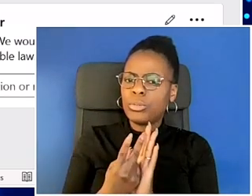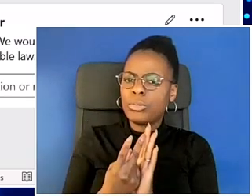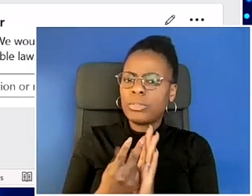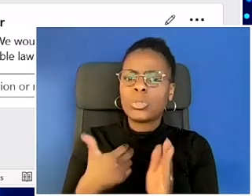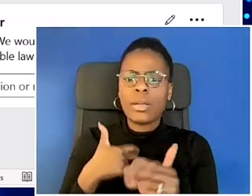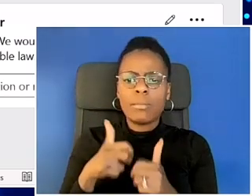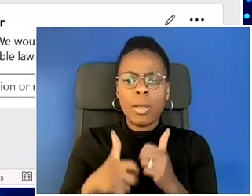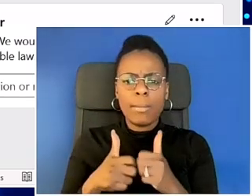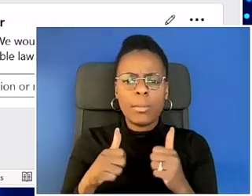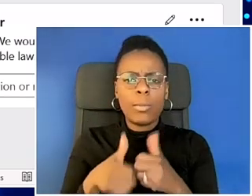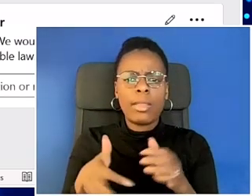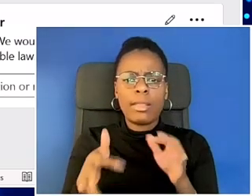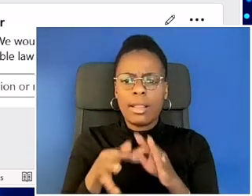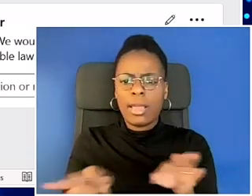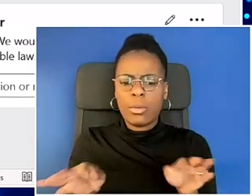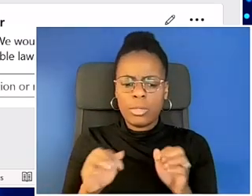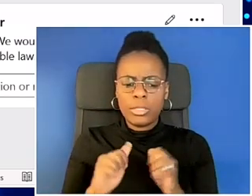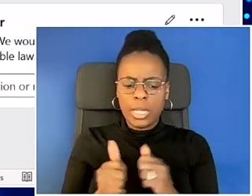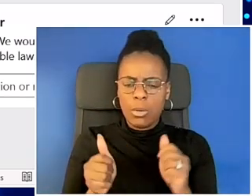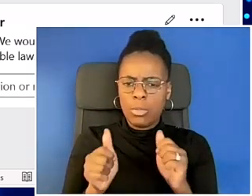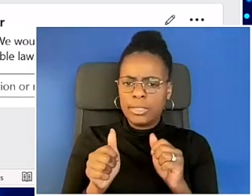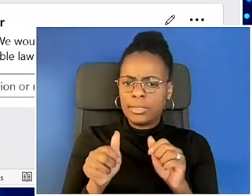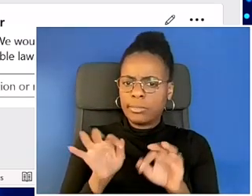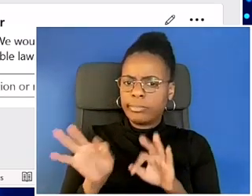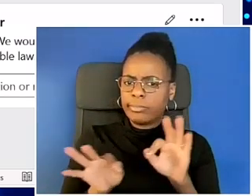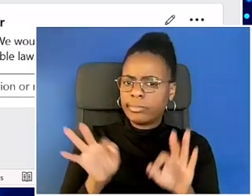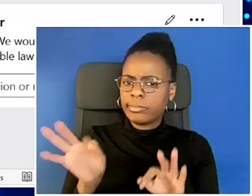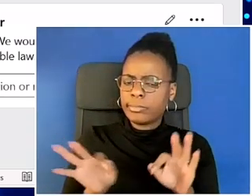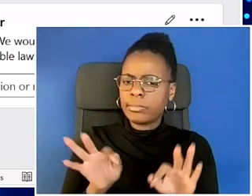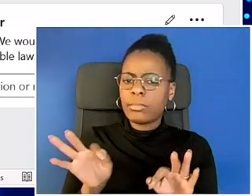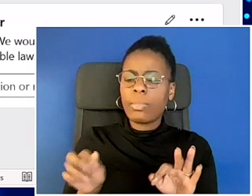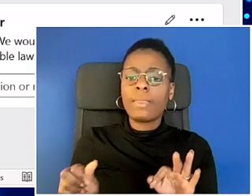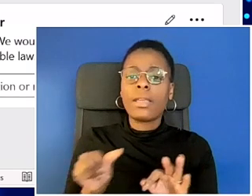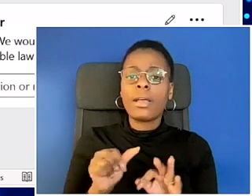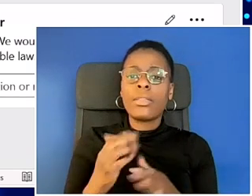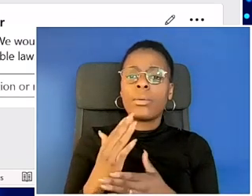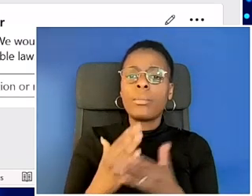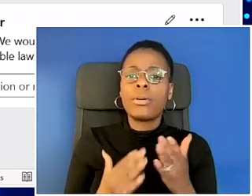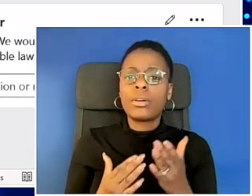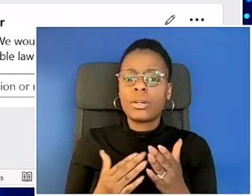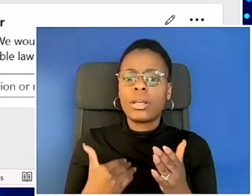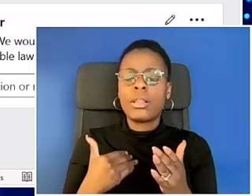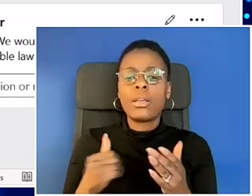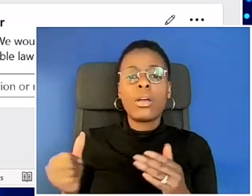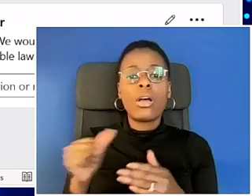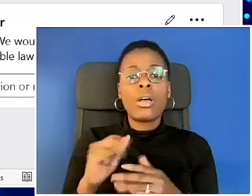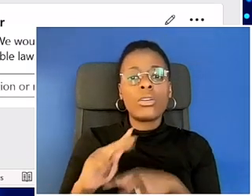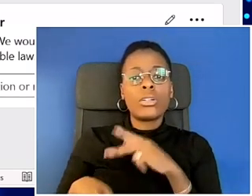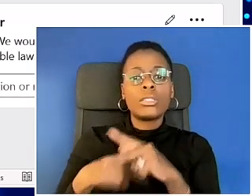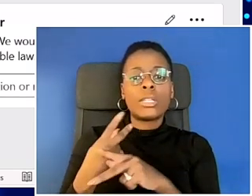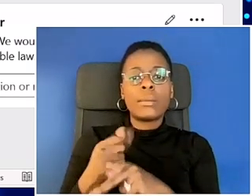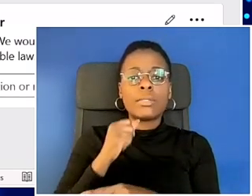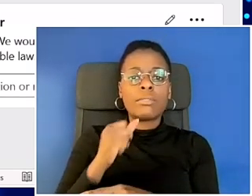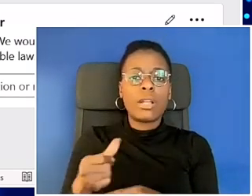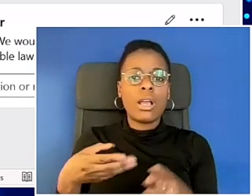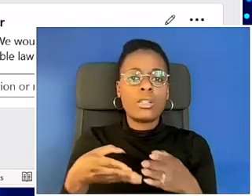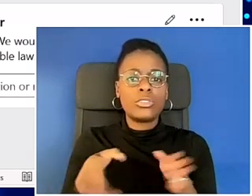language and the way it's worded. The other part is that there are other types of non-general purpose laws that can